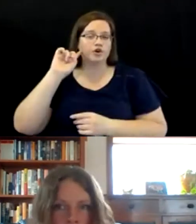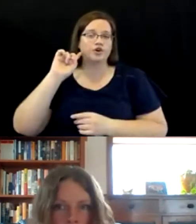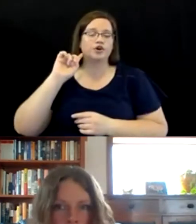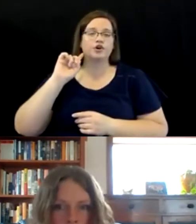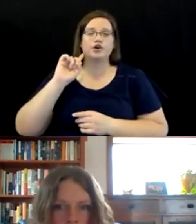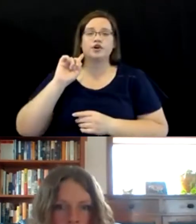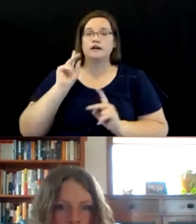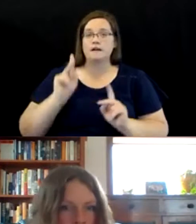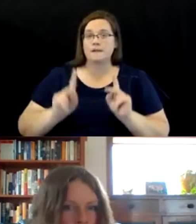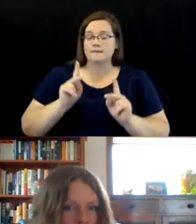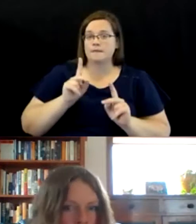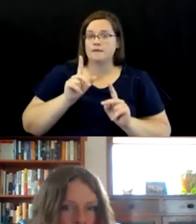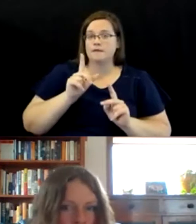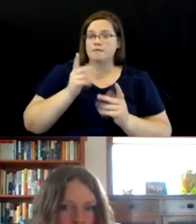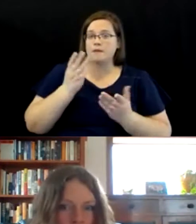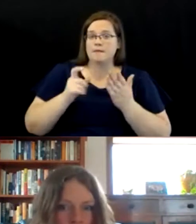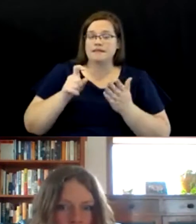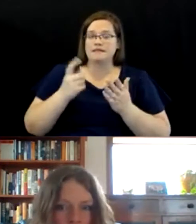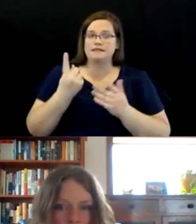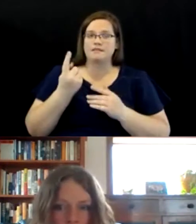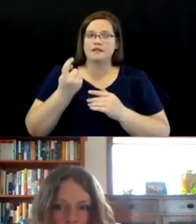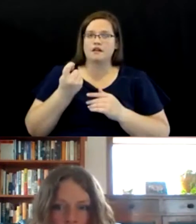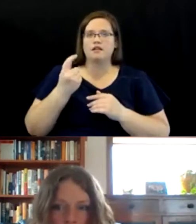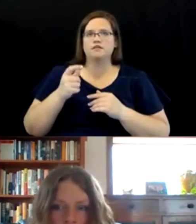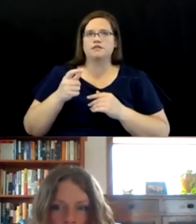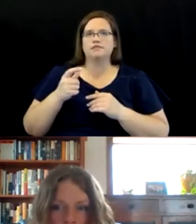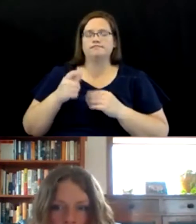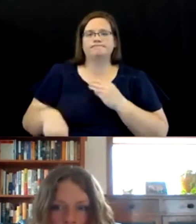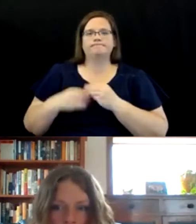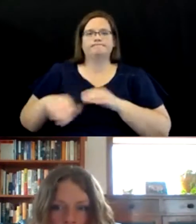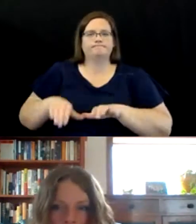people who might need something a little extra to have